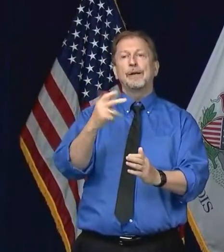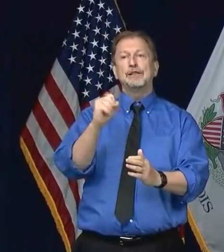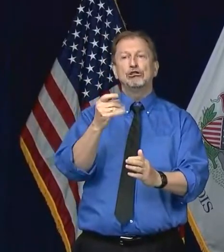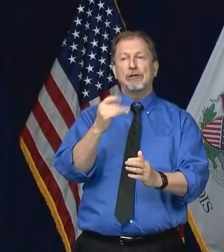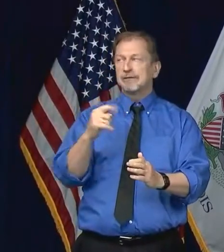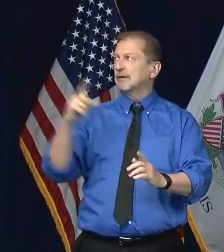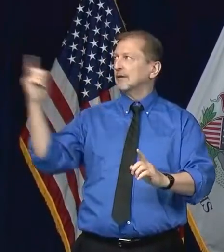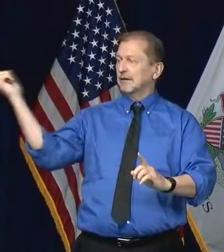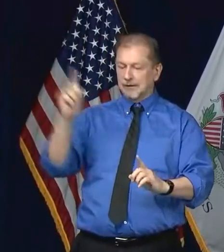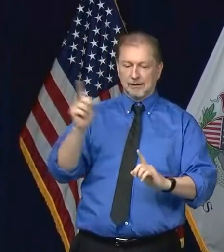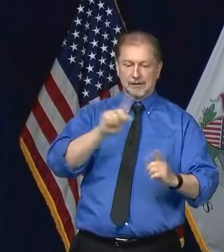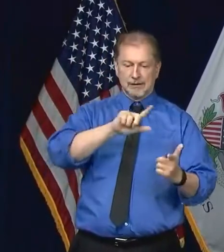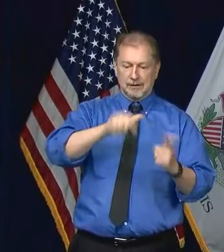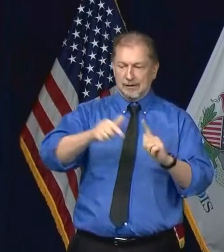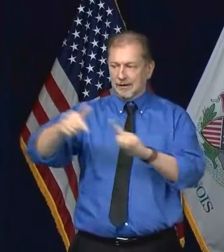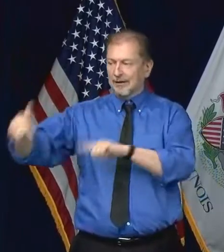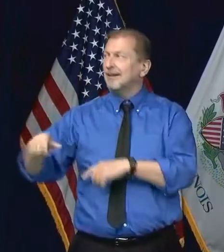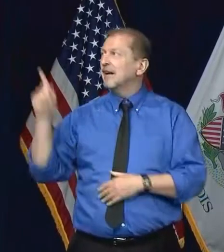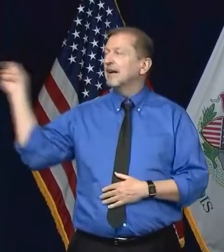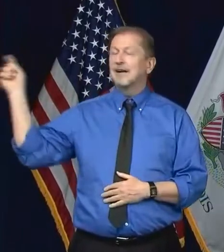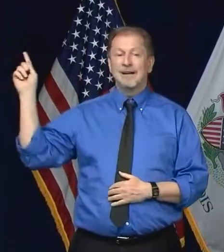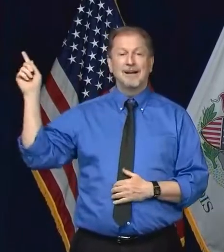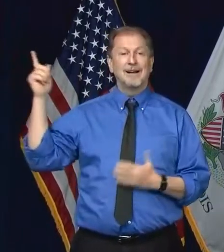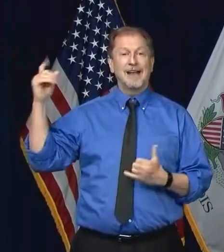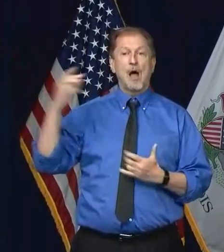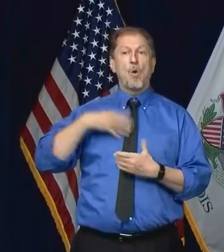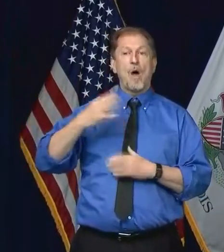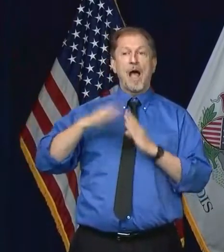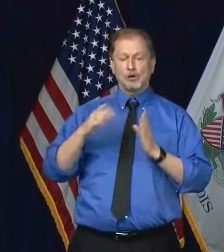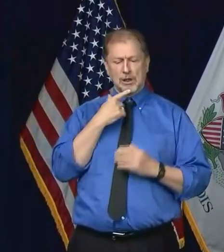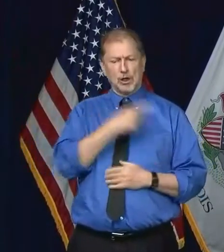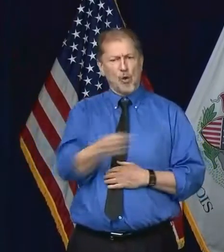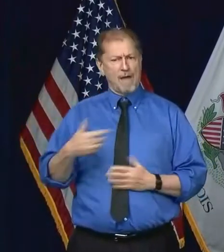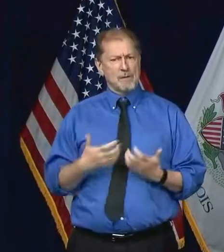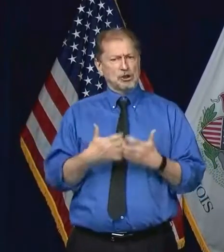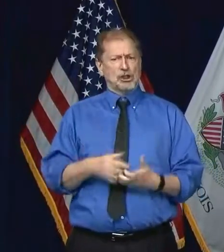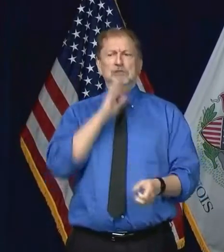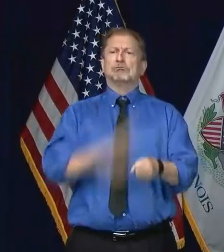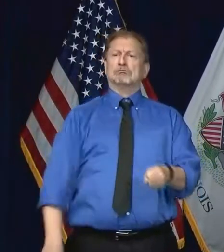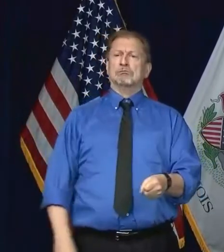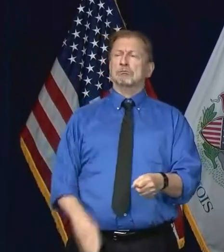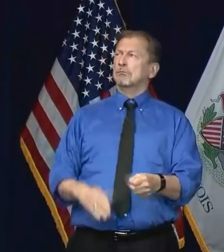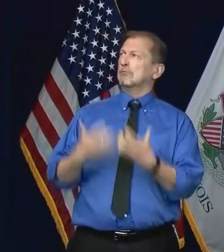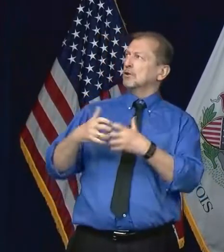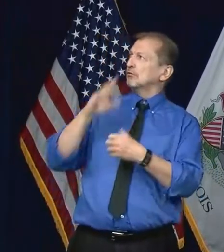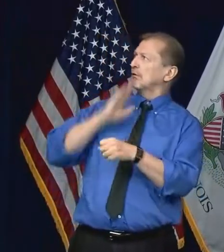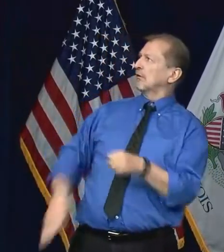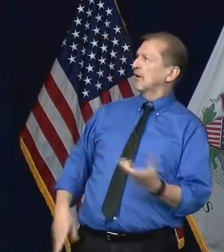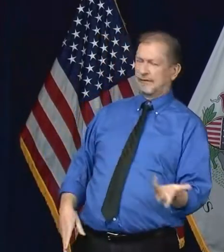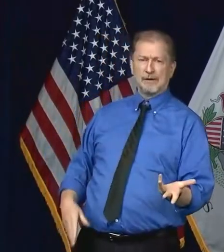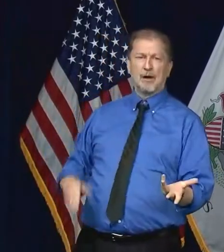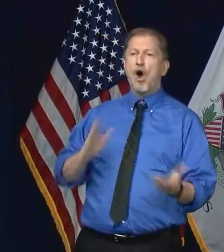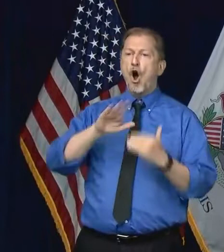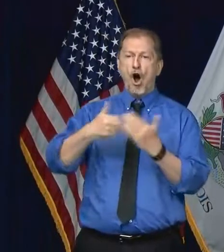three shifts. So what they really have said is hey, you've got plenty of machines out there go to it. And what all of us